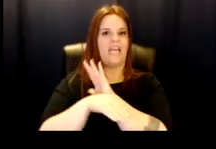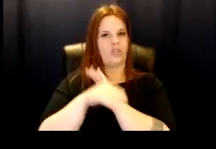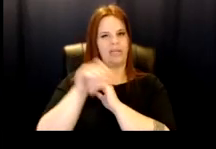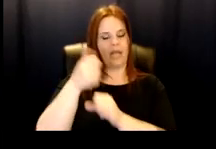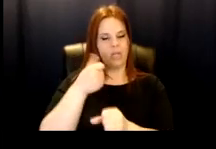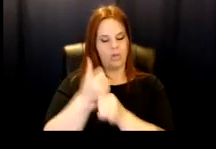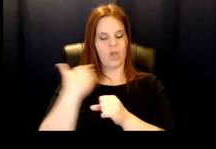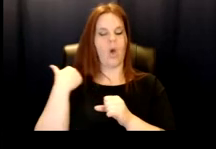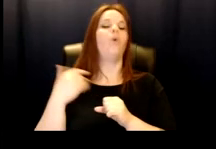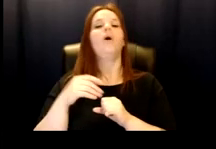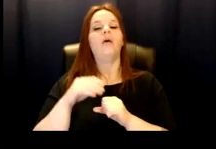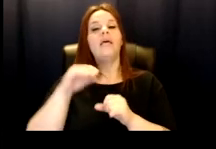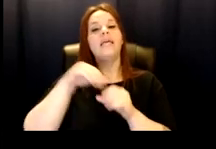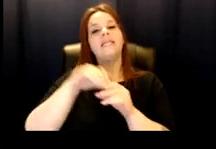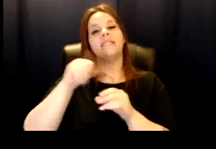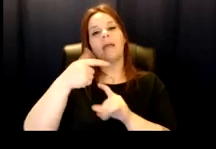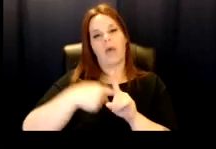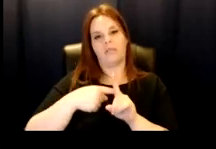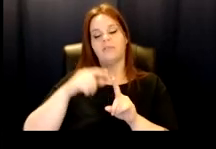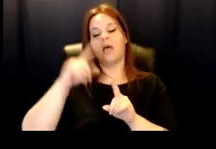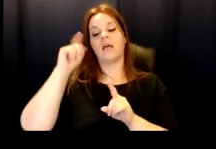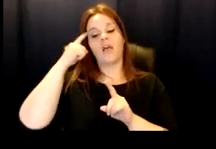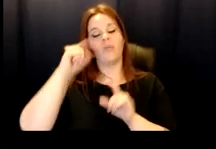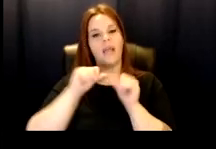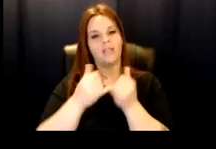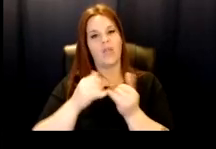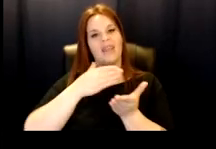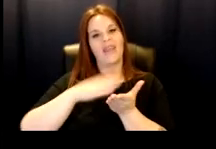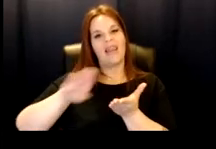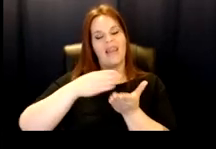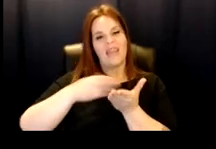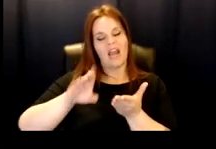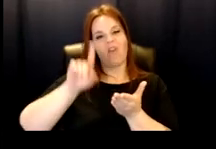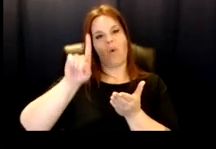state and local governments furloughed or laid off 1.5 million workers, and that's twice